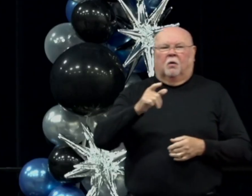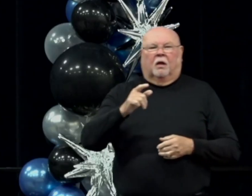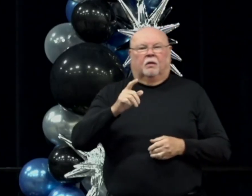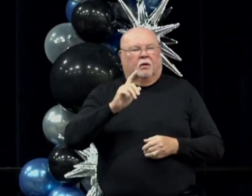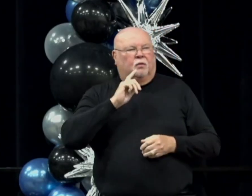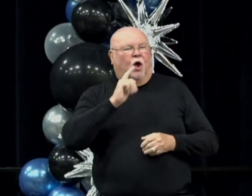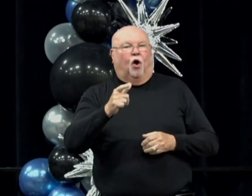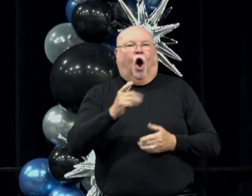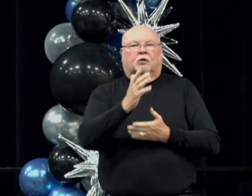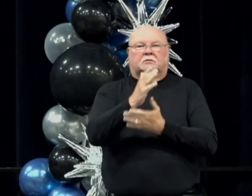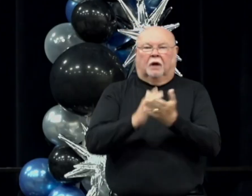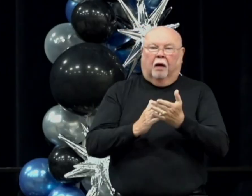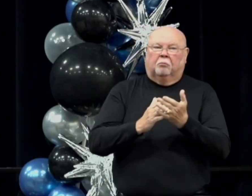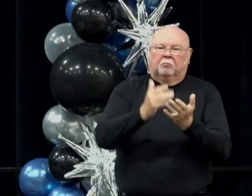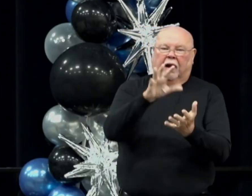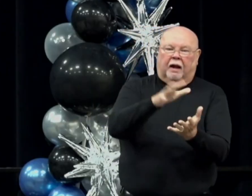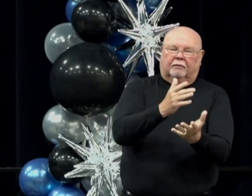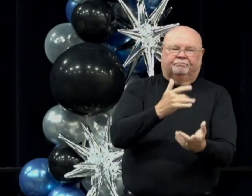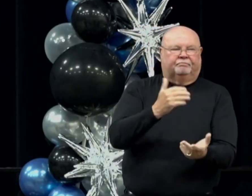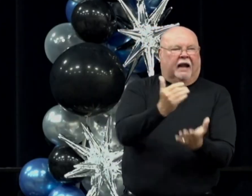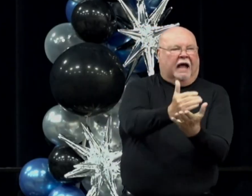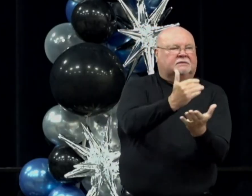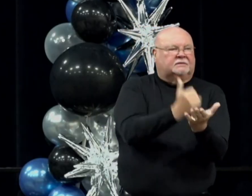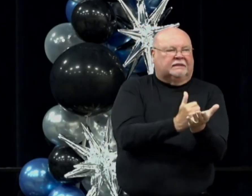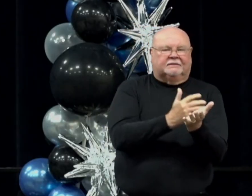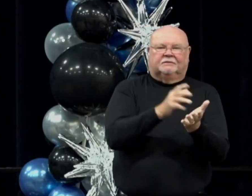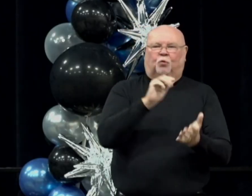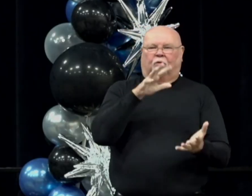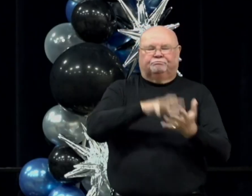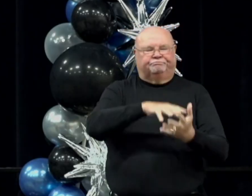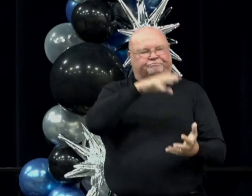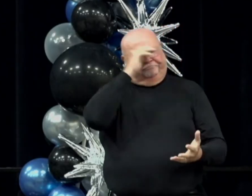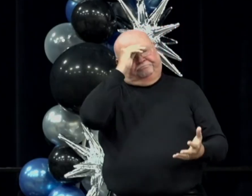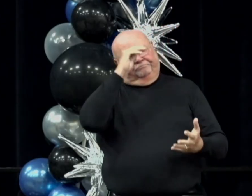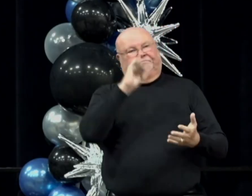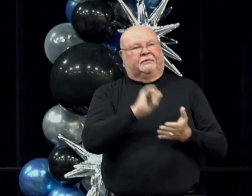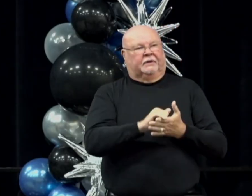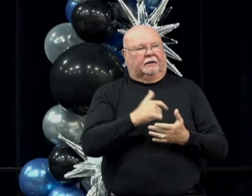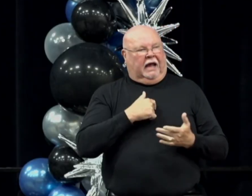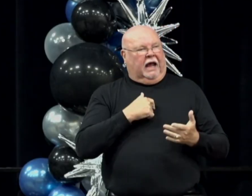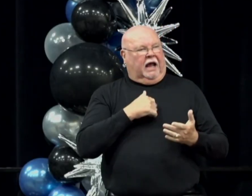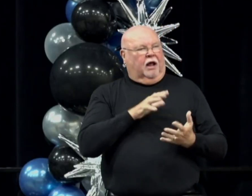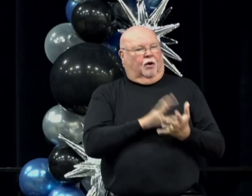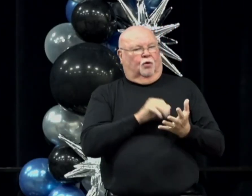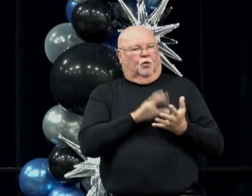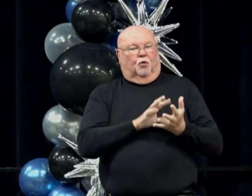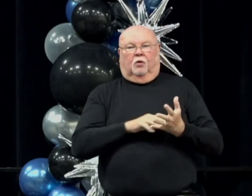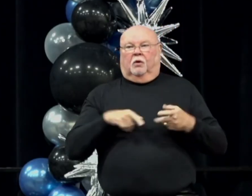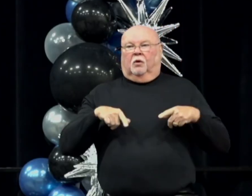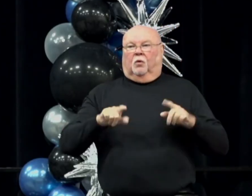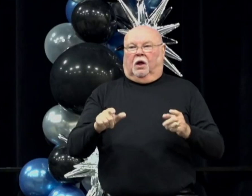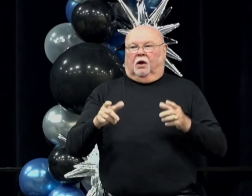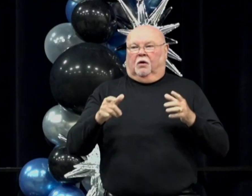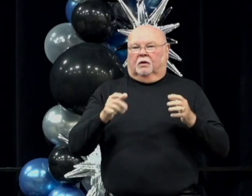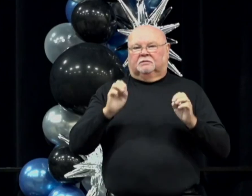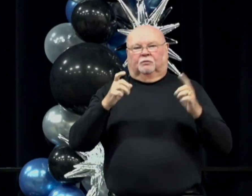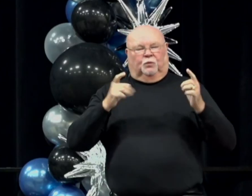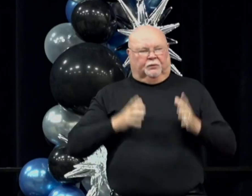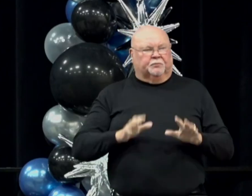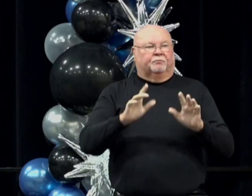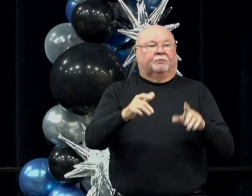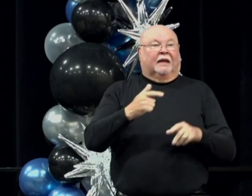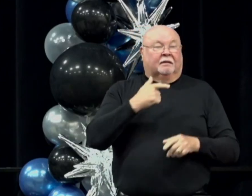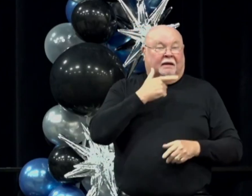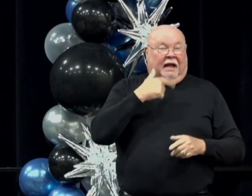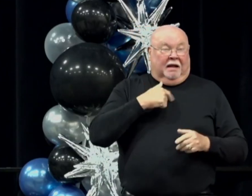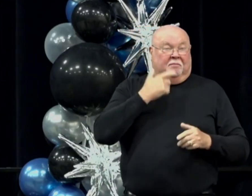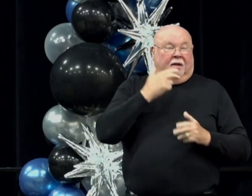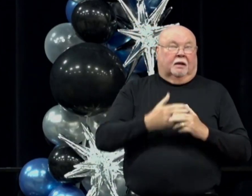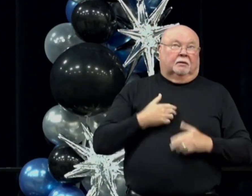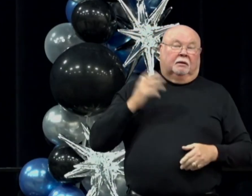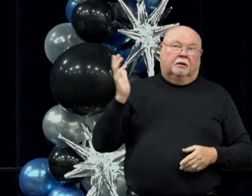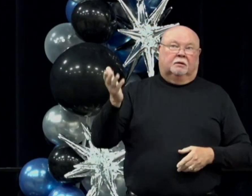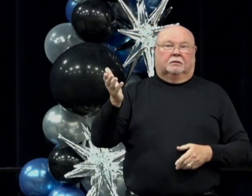now there were some lessons learned, or, takeaways from my time as Executive Director. As I mentioned